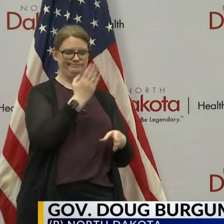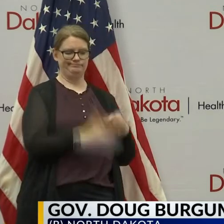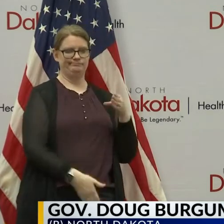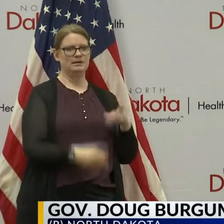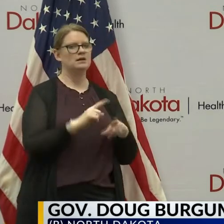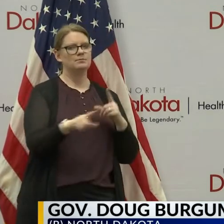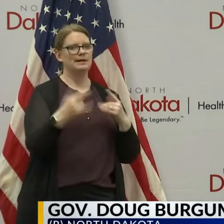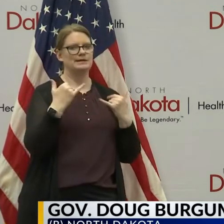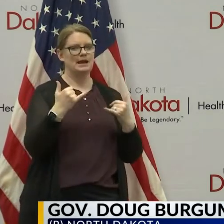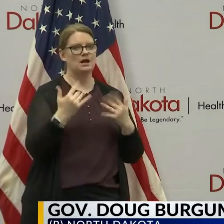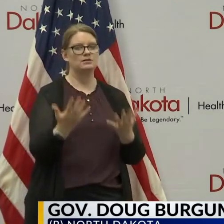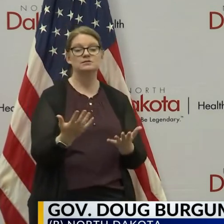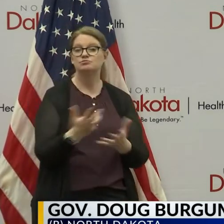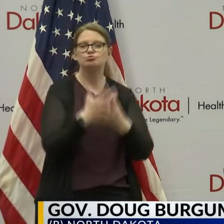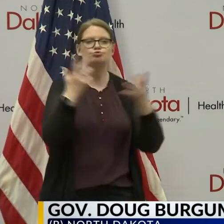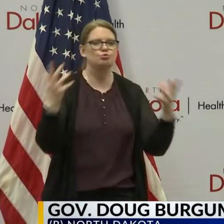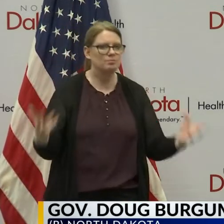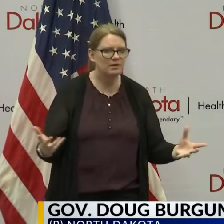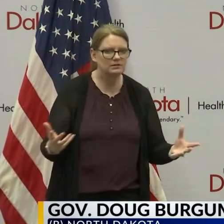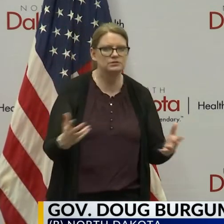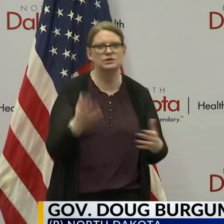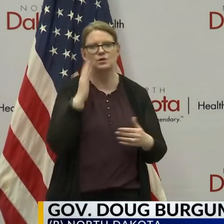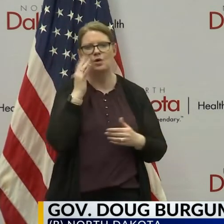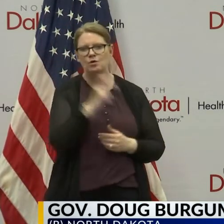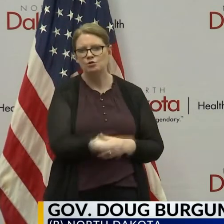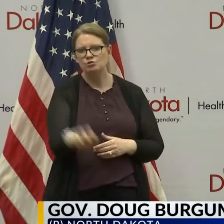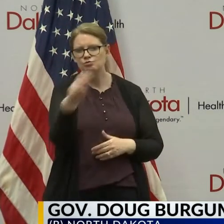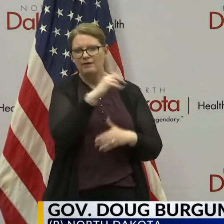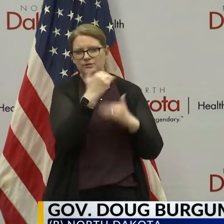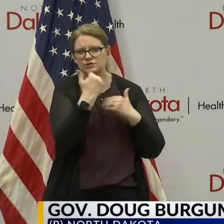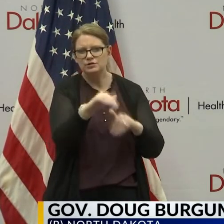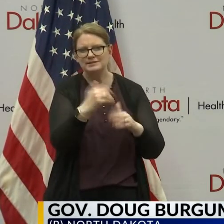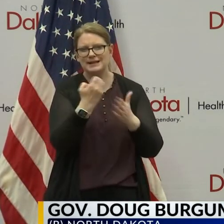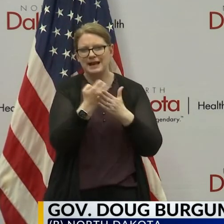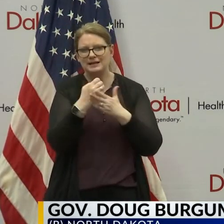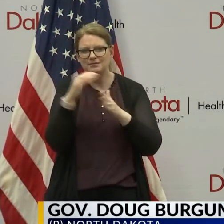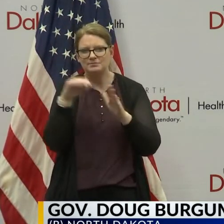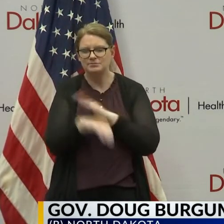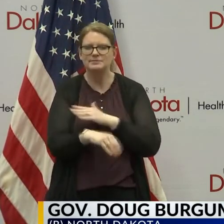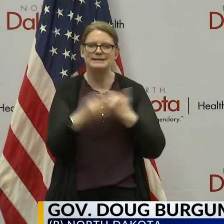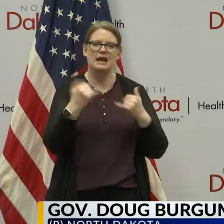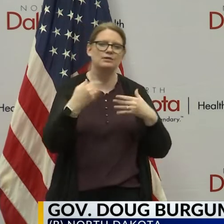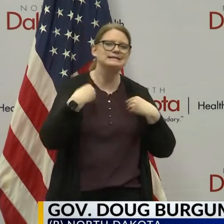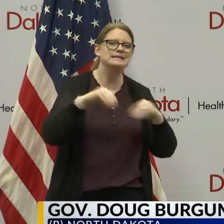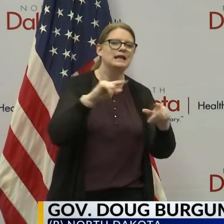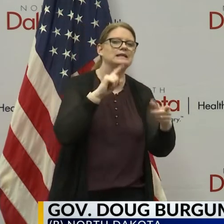SO, WE ARE WORKING WITH THAT AND IT ALLOWS IT TO BE SOLD THROUGH MAY 20 INSTEAD OF THE TRADITIONAL APRIL 1 DATE BECAUSE OF THE OVERSUPPLY DUE